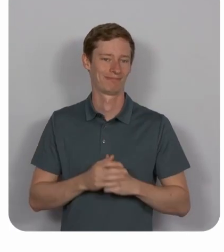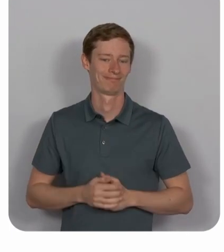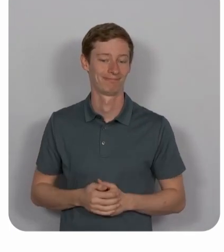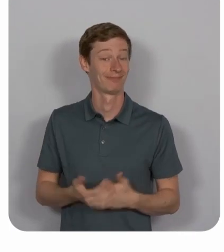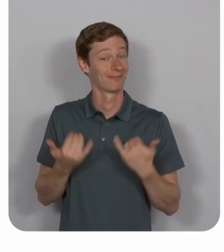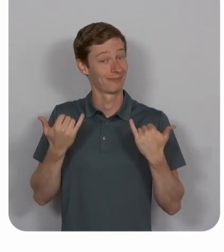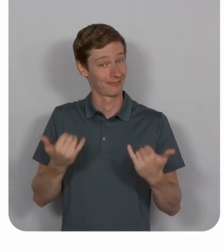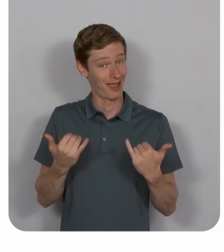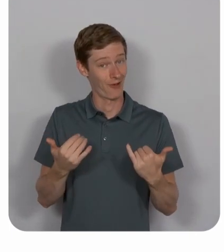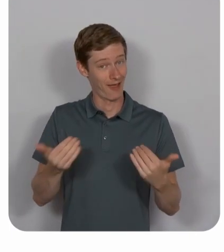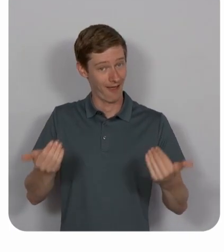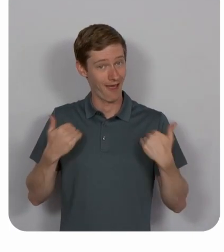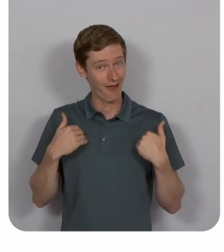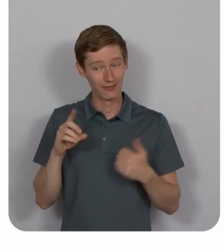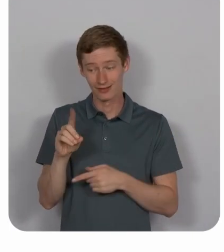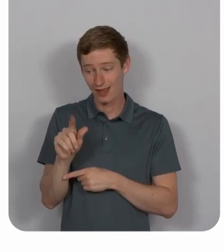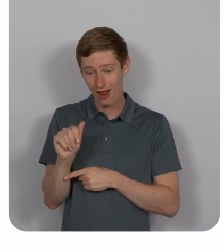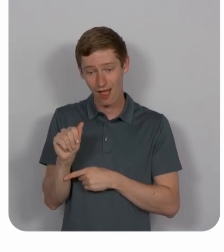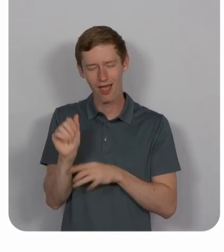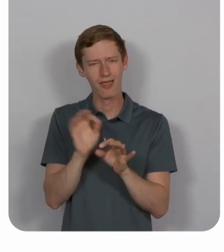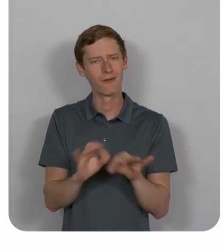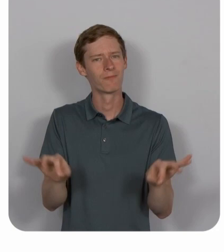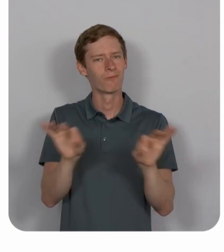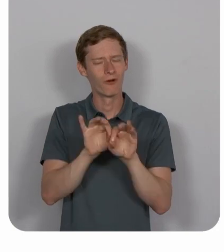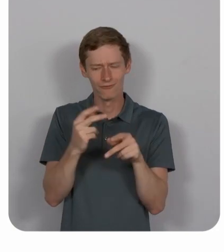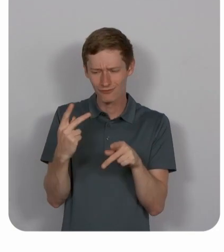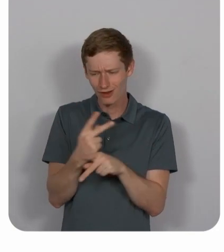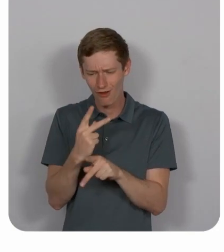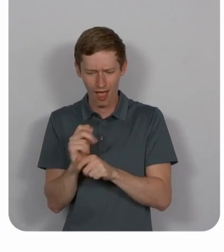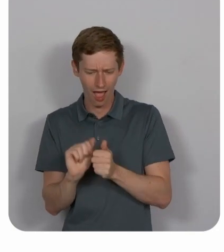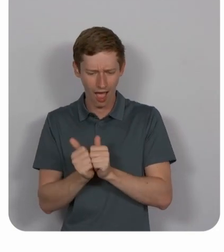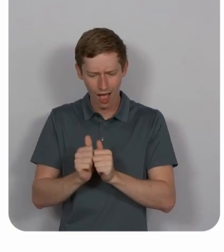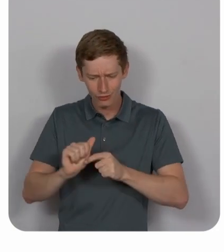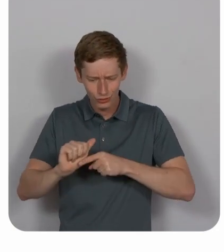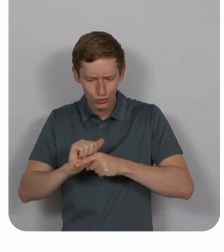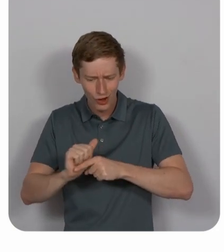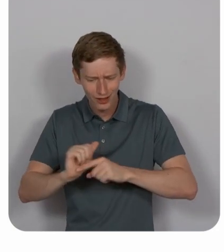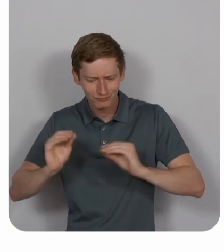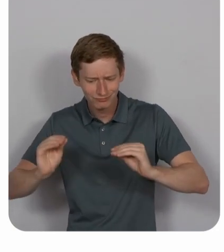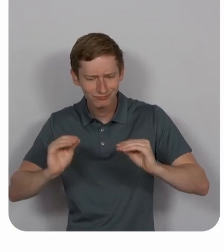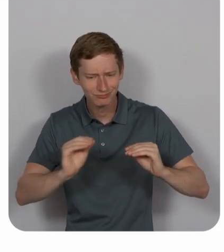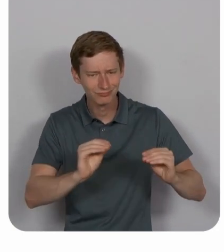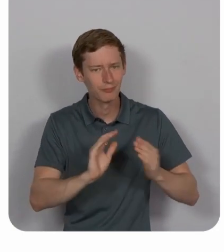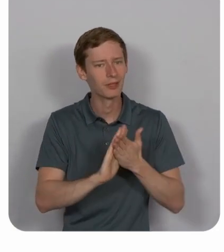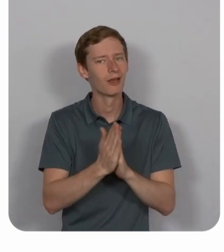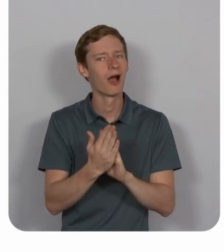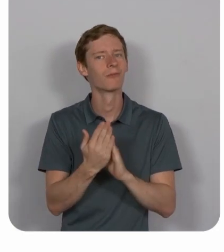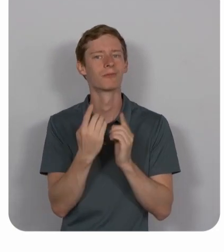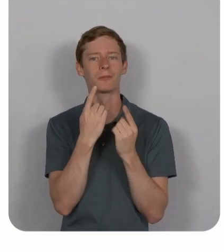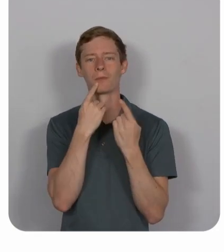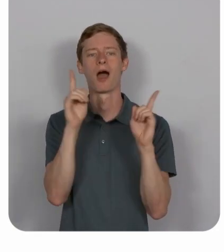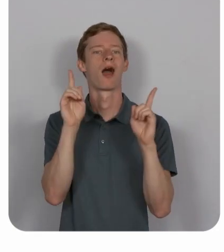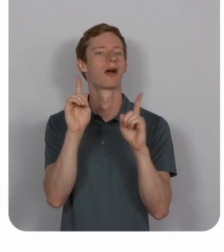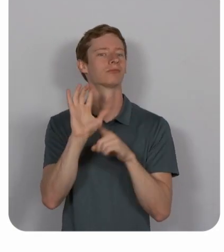But now that we have the data, it’s important to work through how to train these models to be effective at the task that we’re giving it.